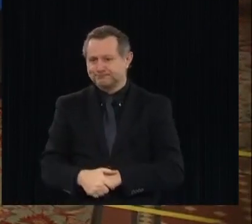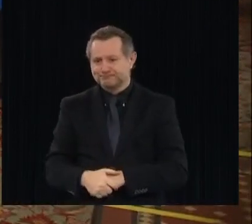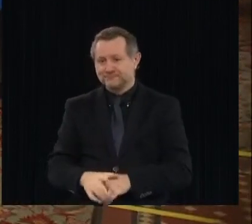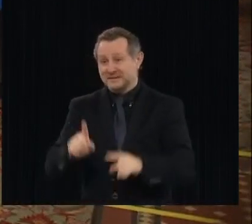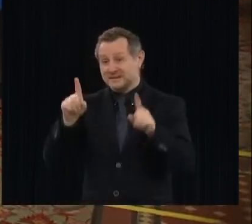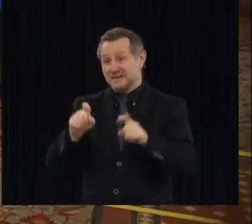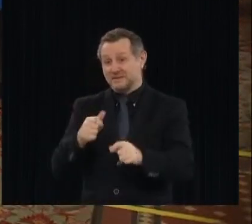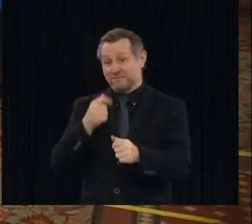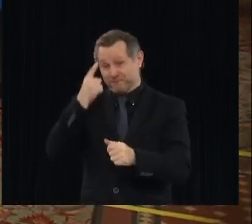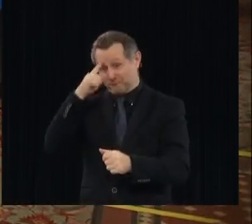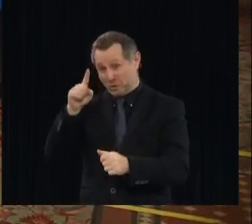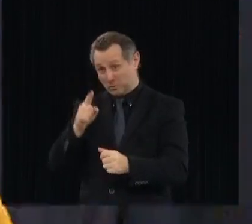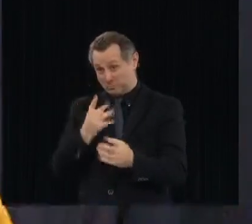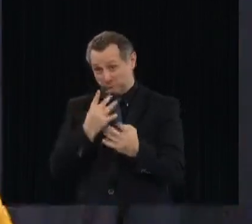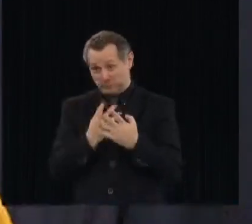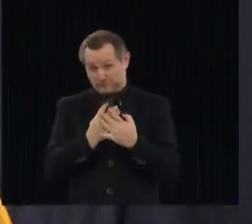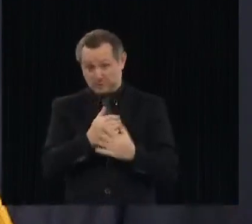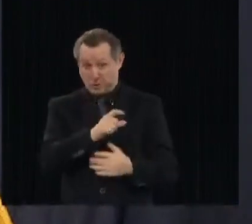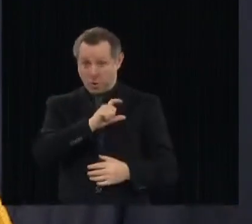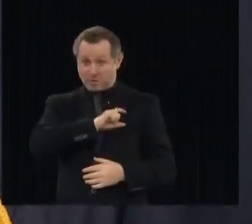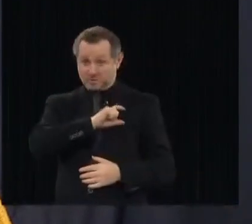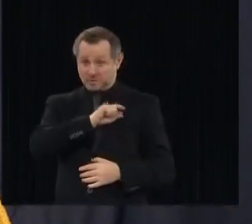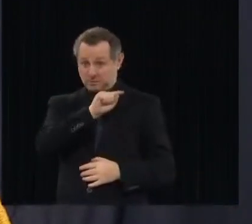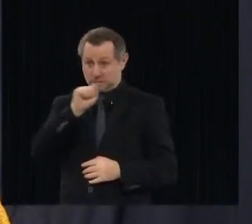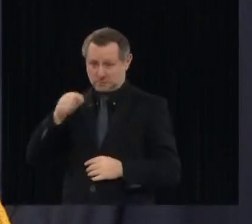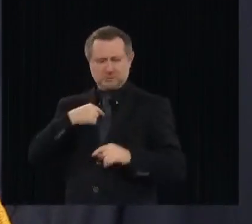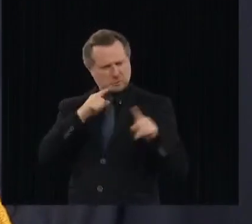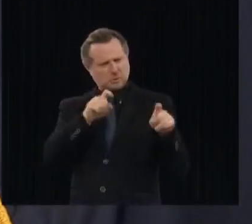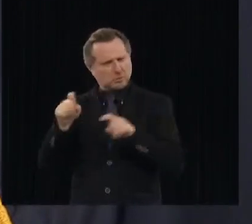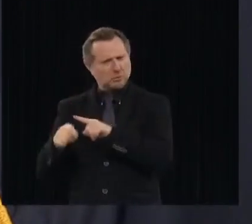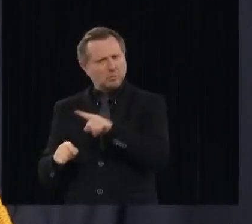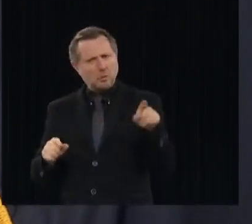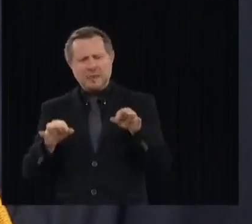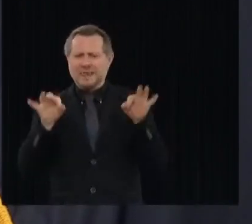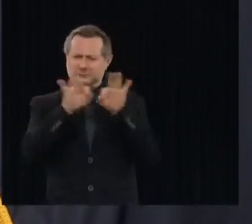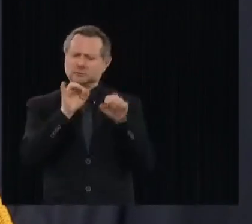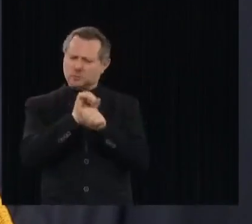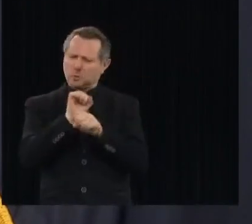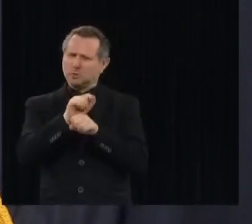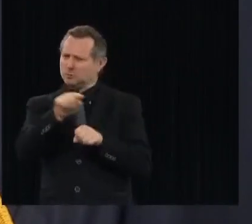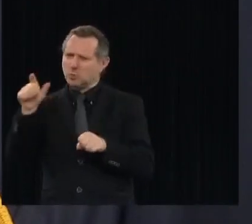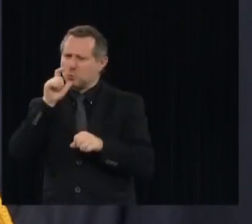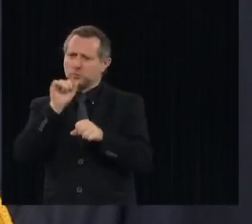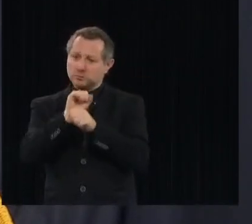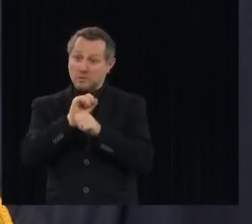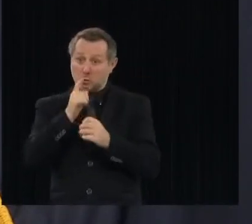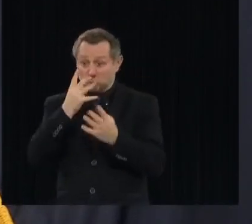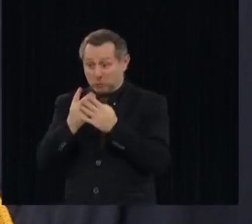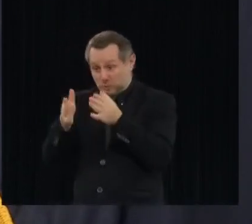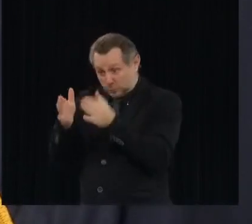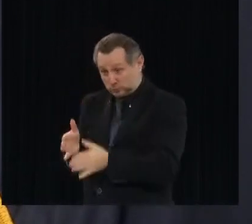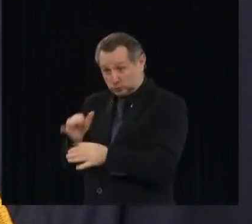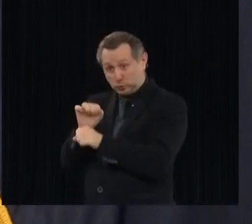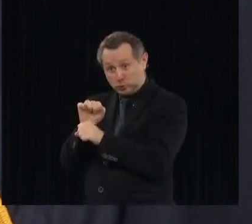I'LL TELL YOU WHY YOU CAN'T BE RIGHT. BECAUSE THE TEST OF THE